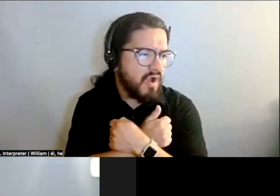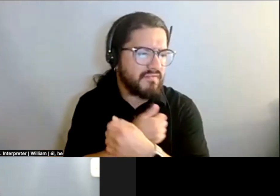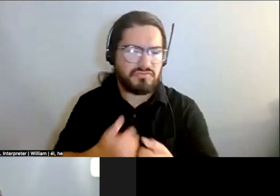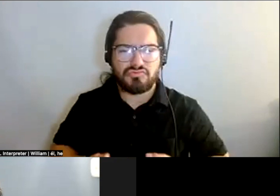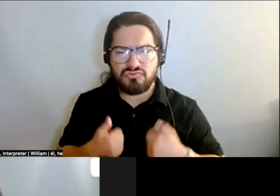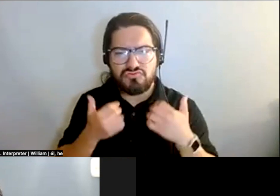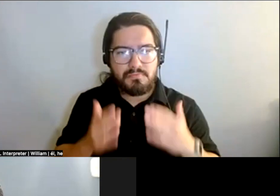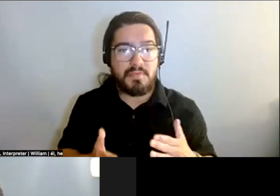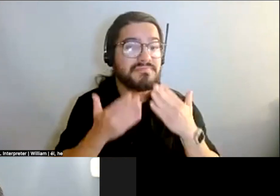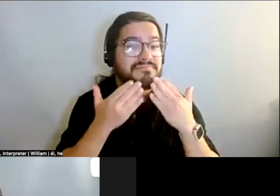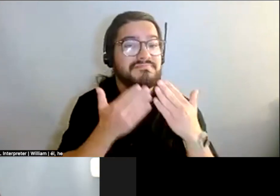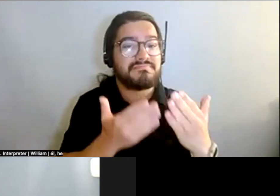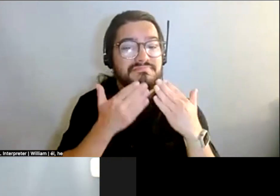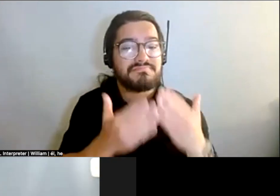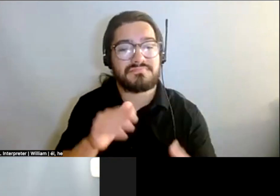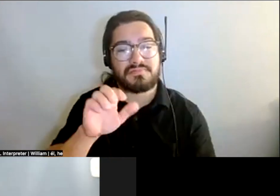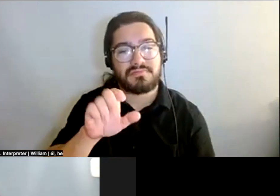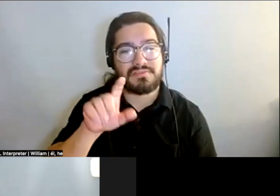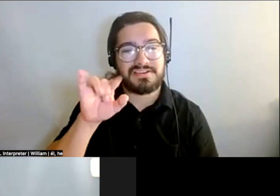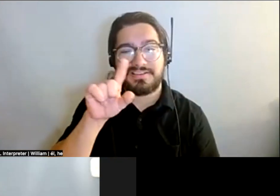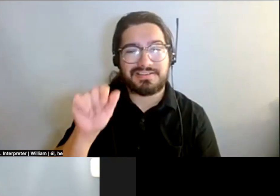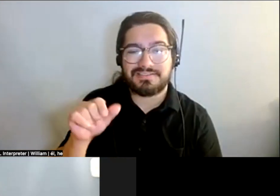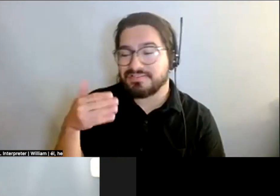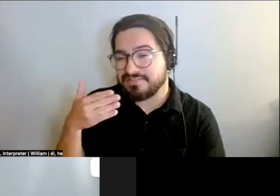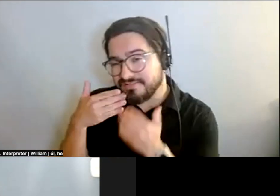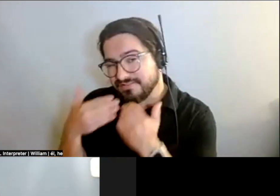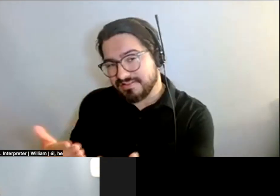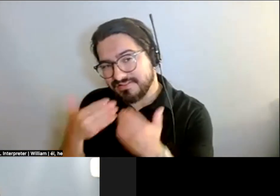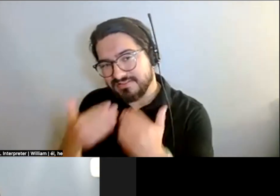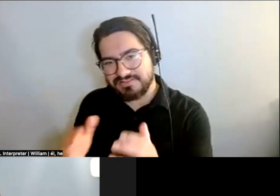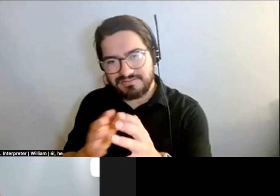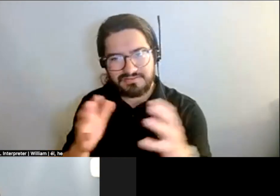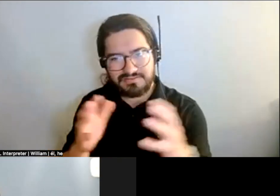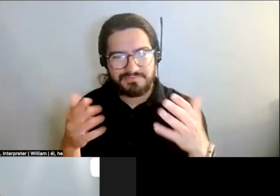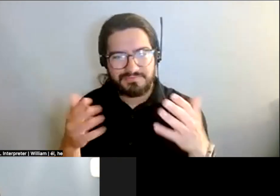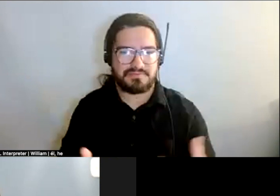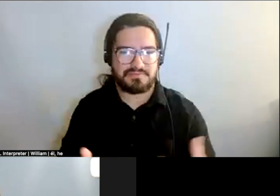Muchos gracias por compartir tus poemas.